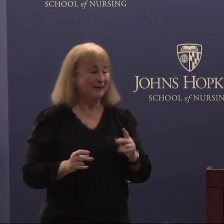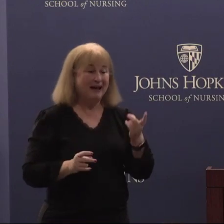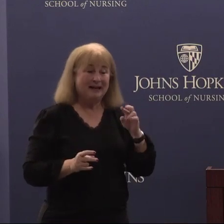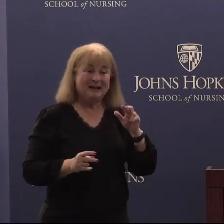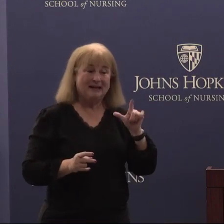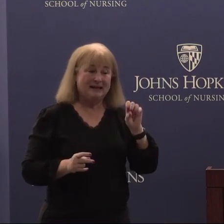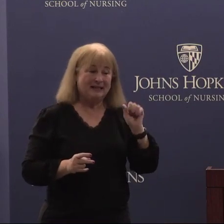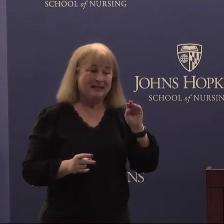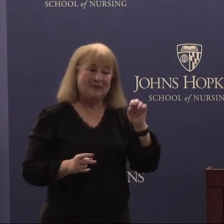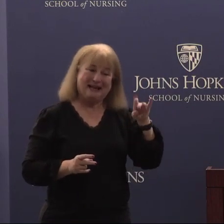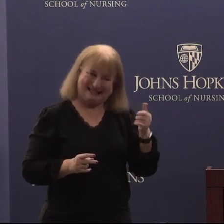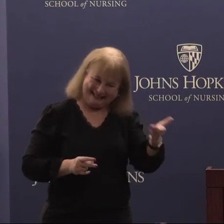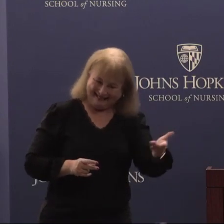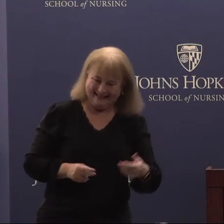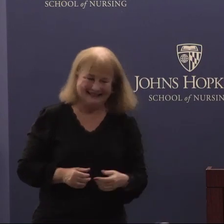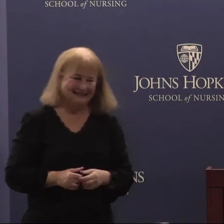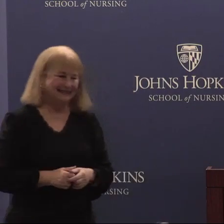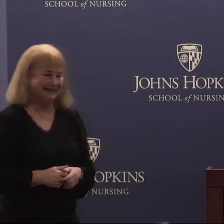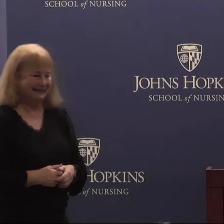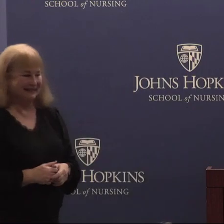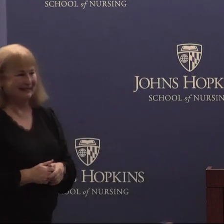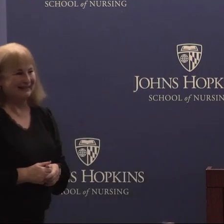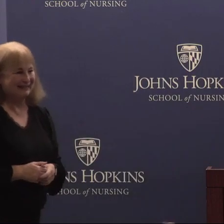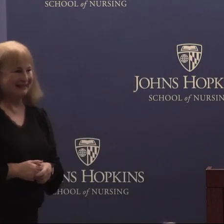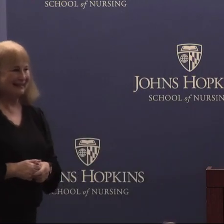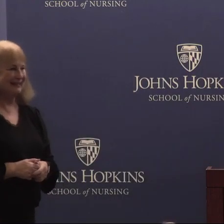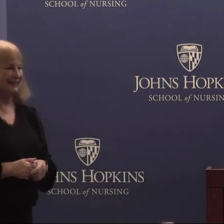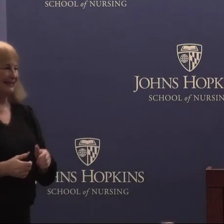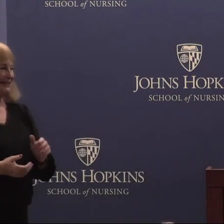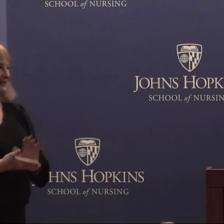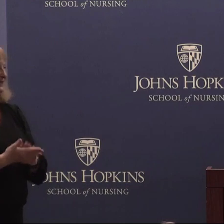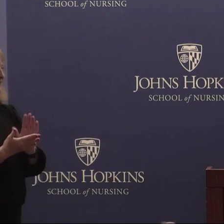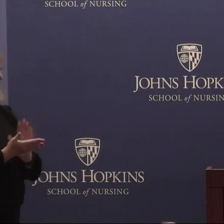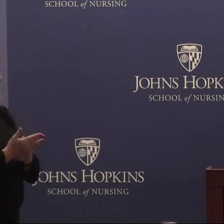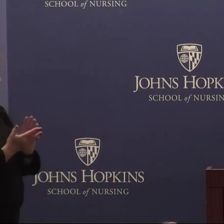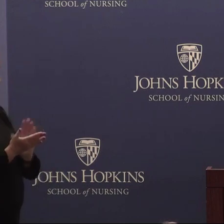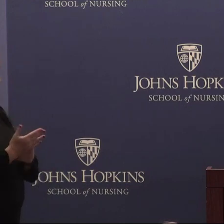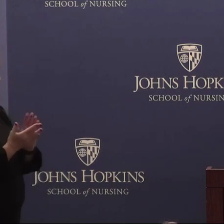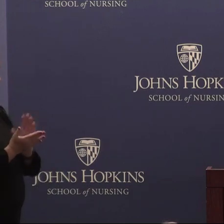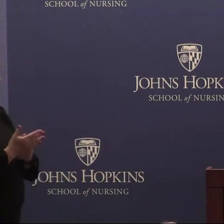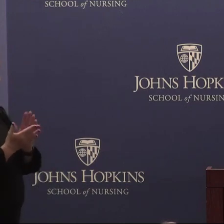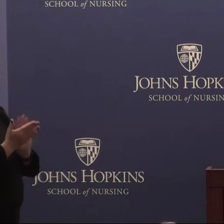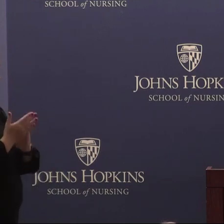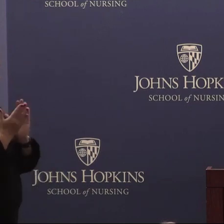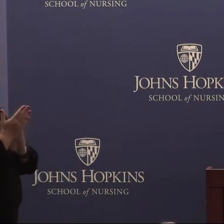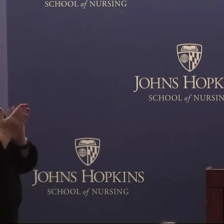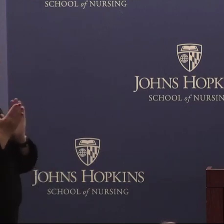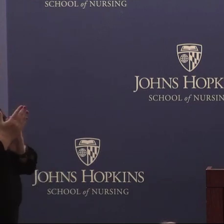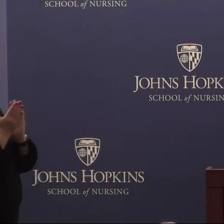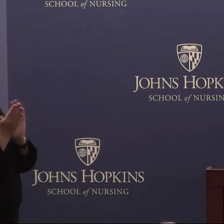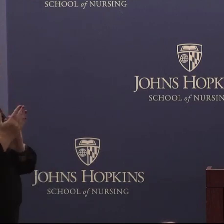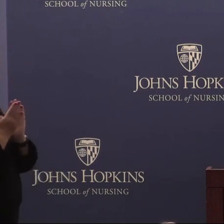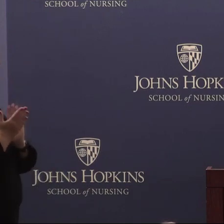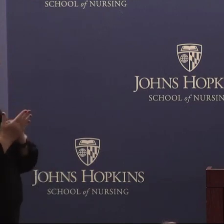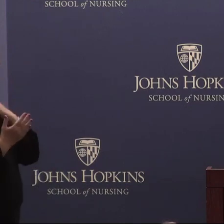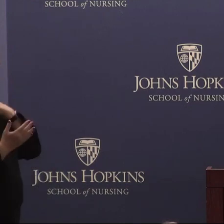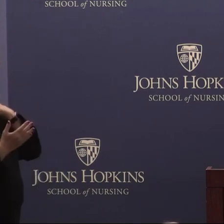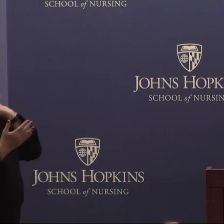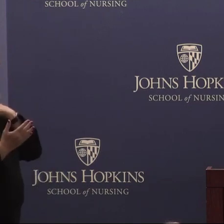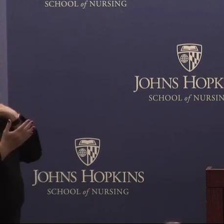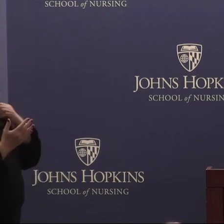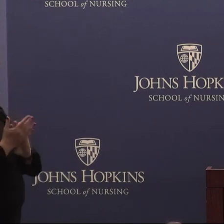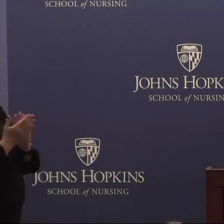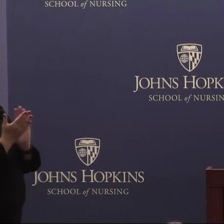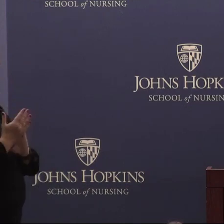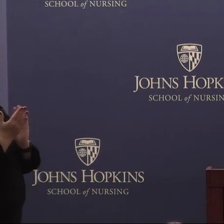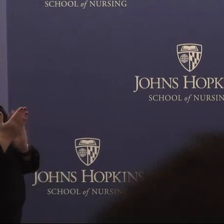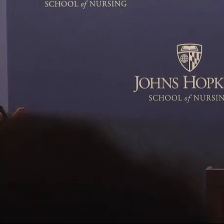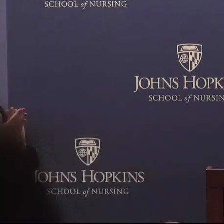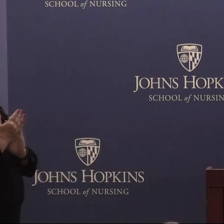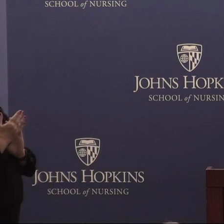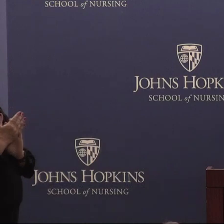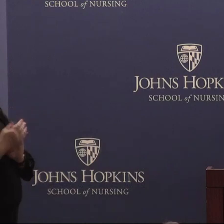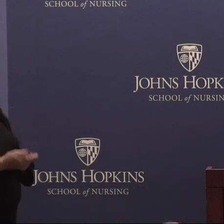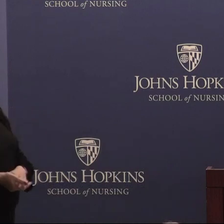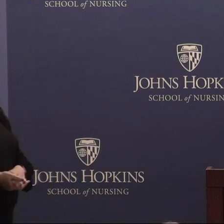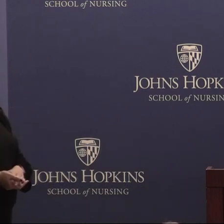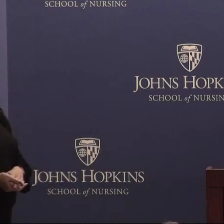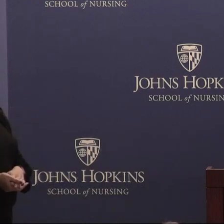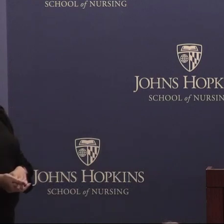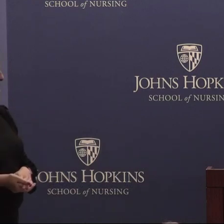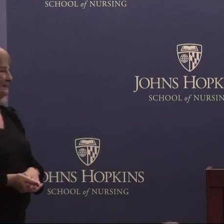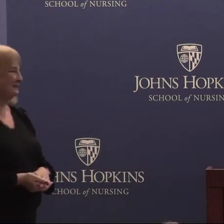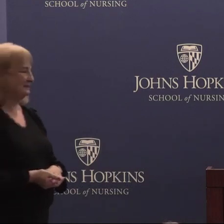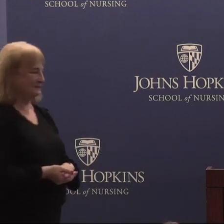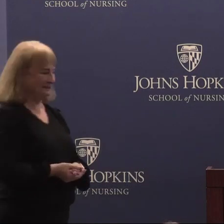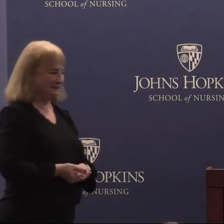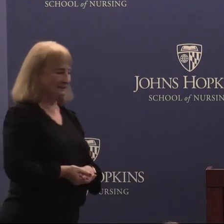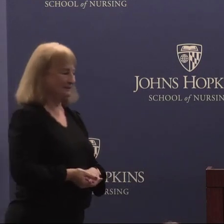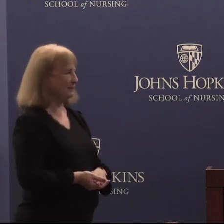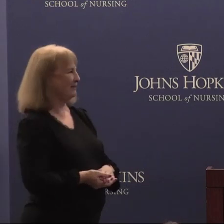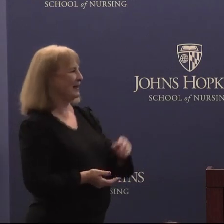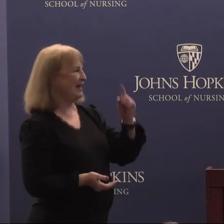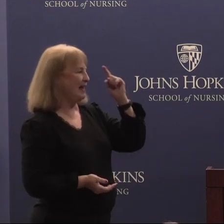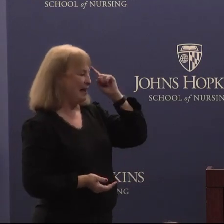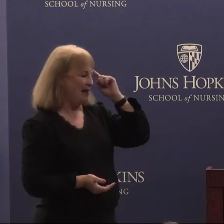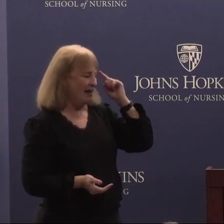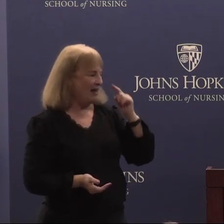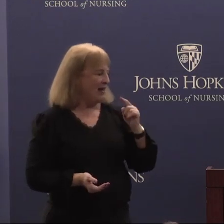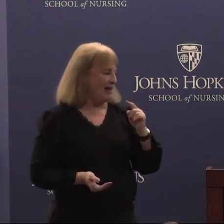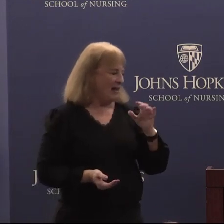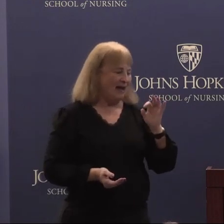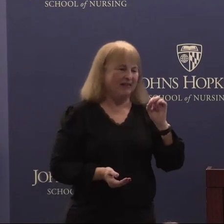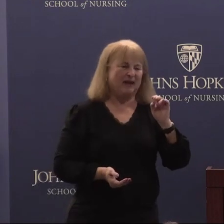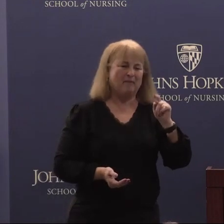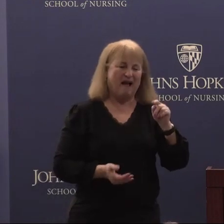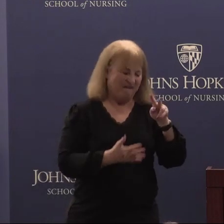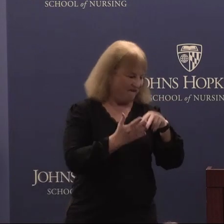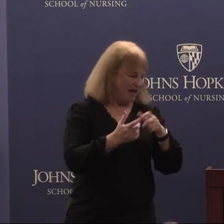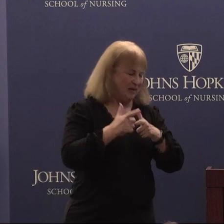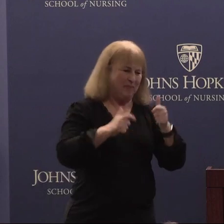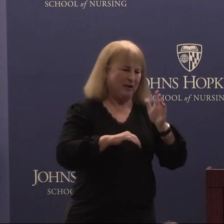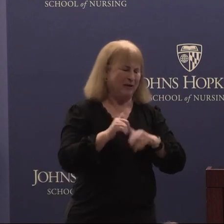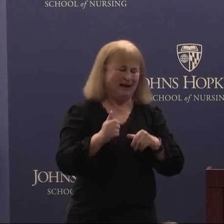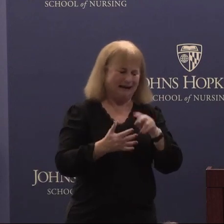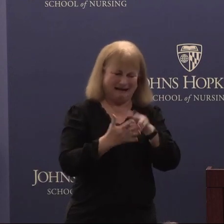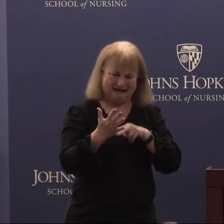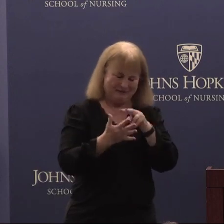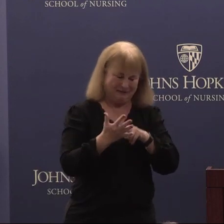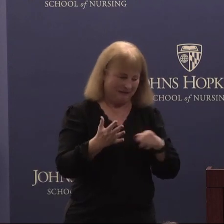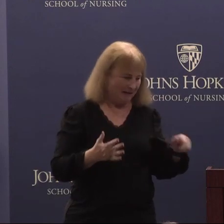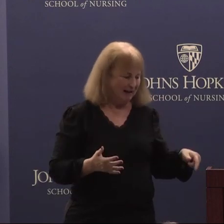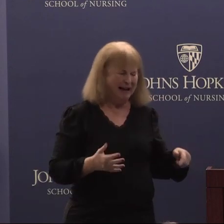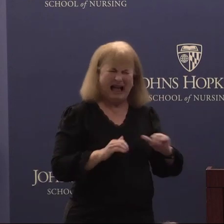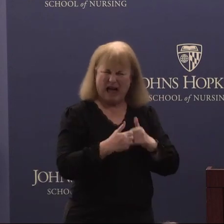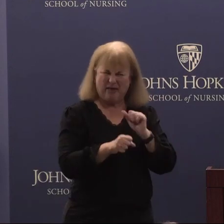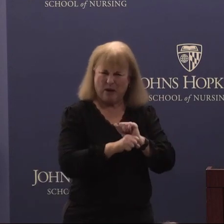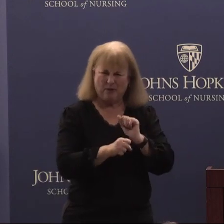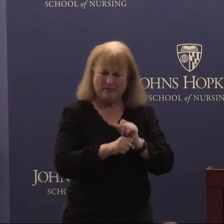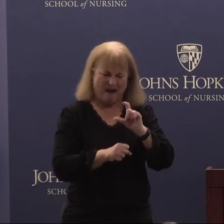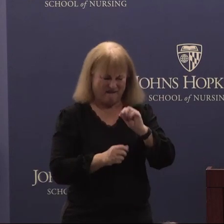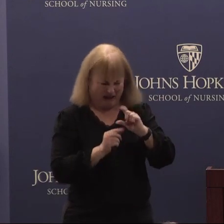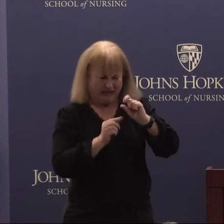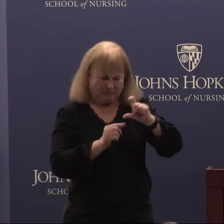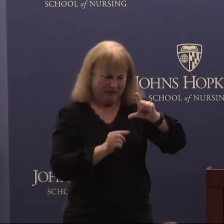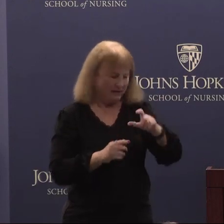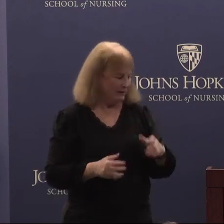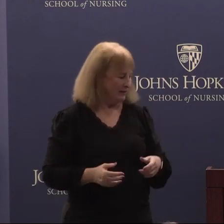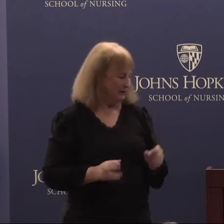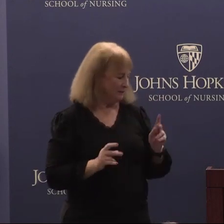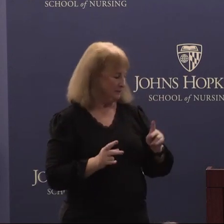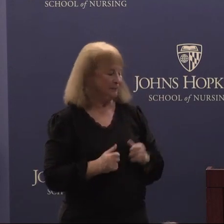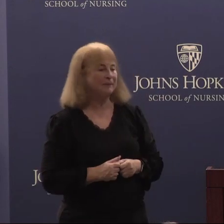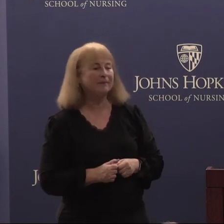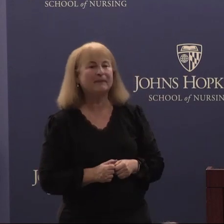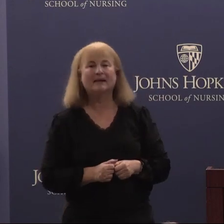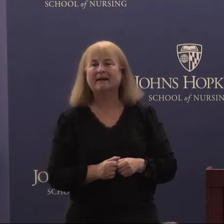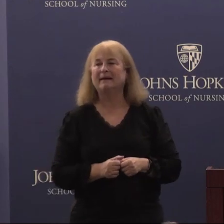Meeks. I think my font is bigger than Bonnie's I cannot figure out how that works okay. Thank you